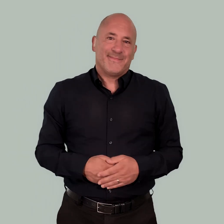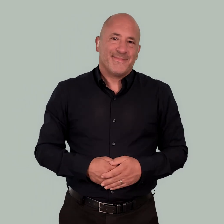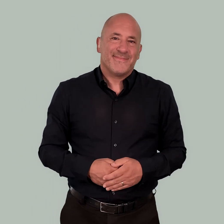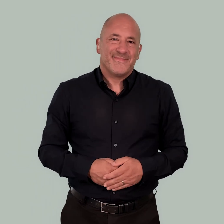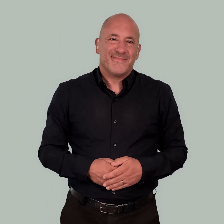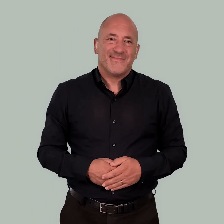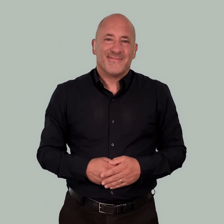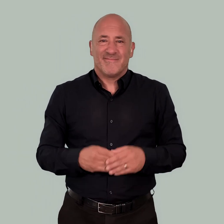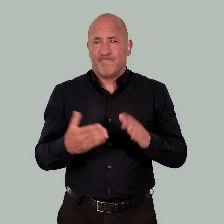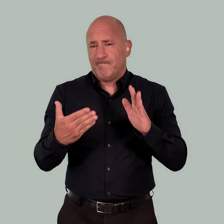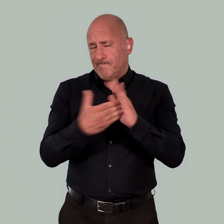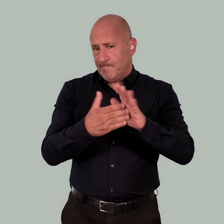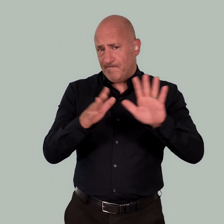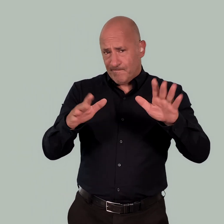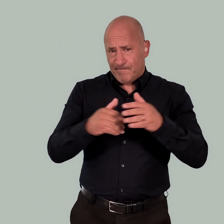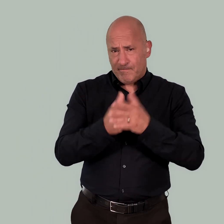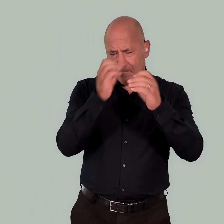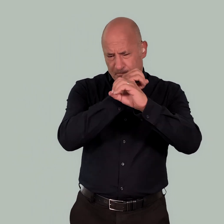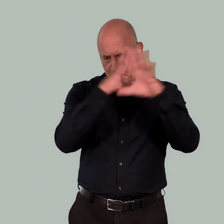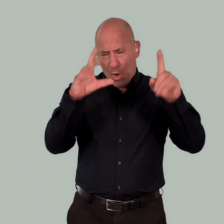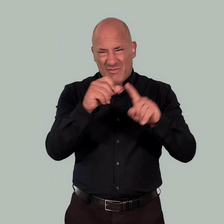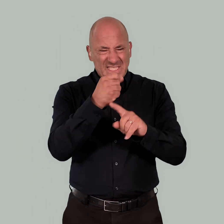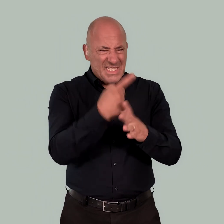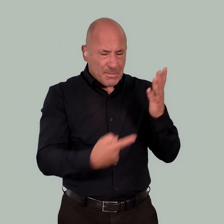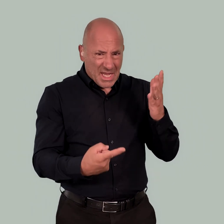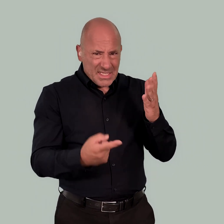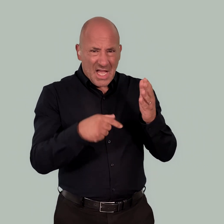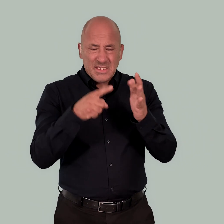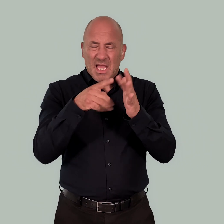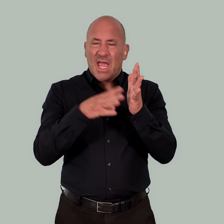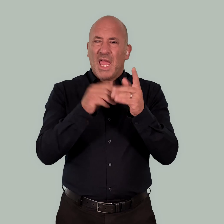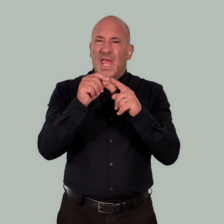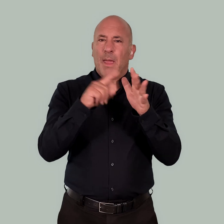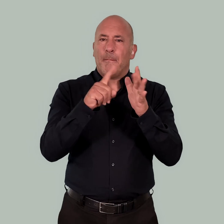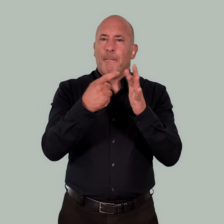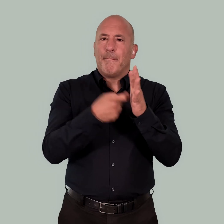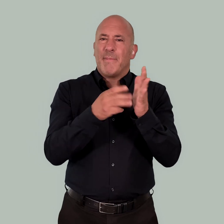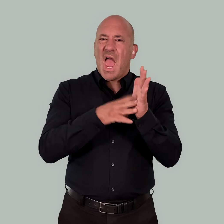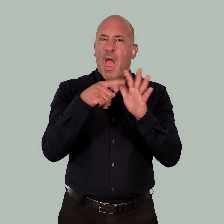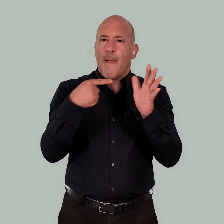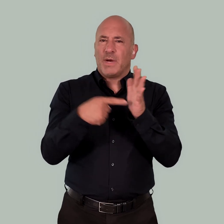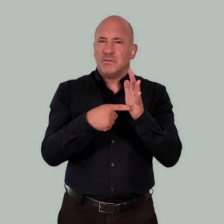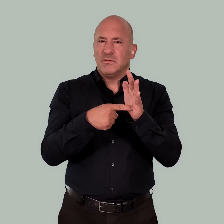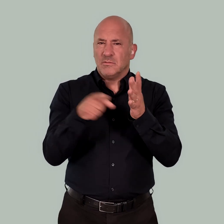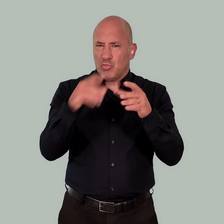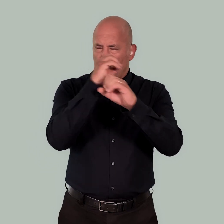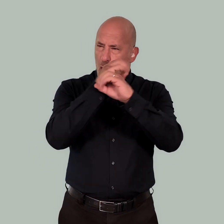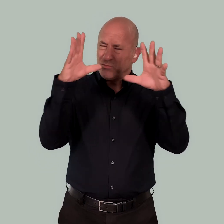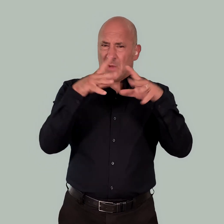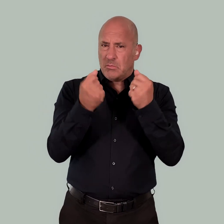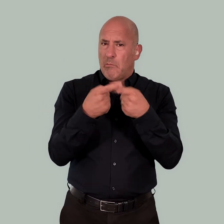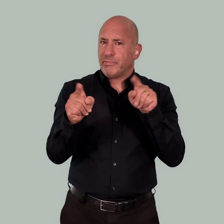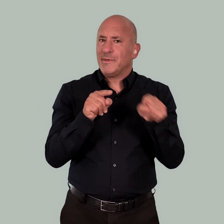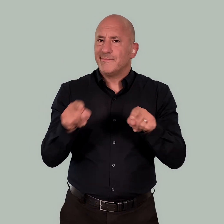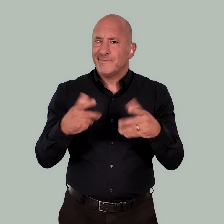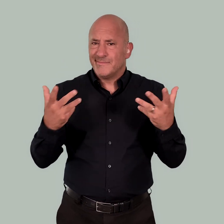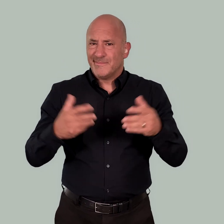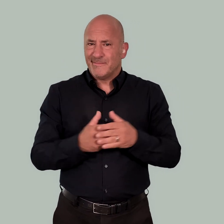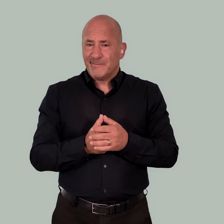2.2 Additionally, there are different concepts of disability and impairment.